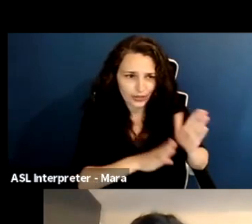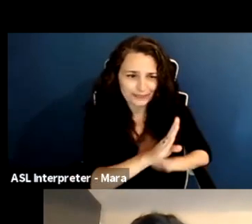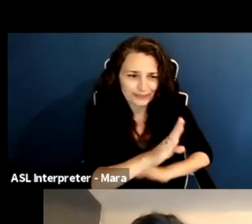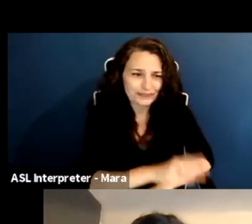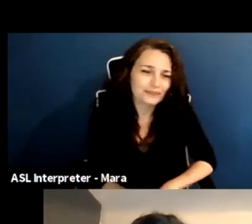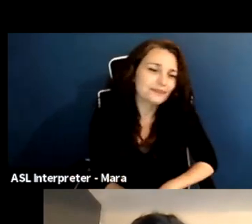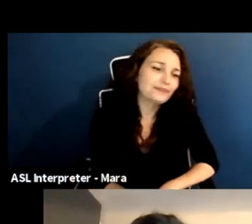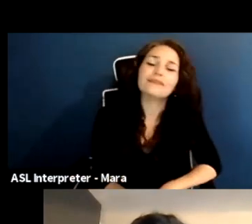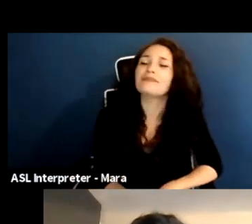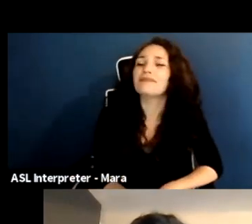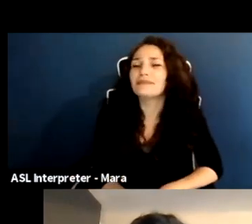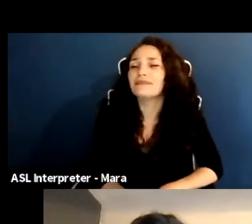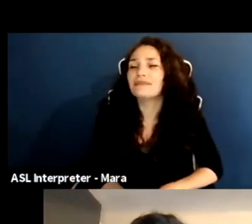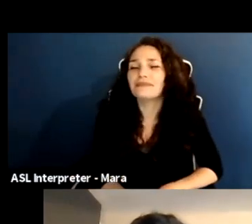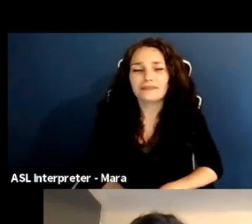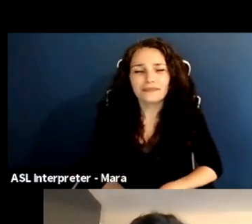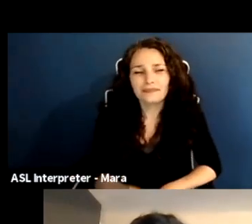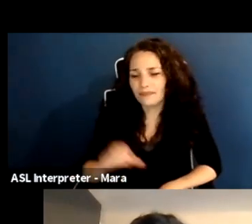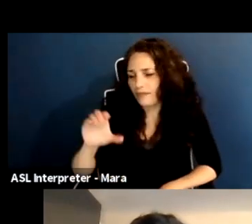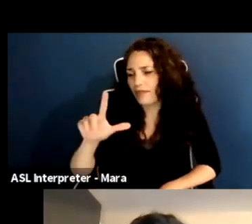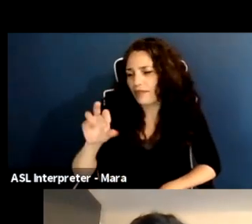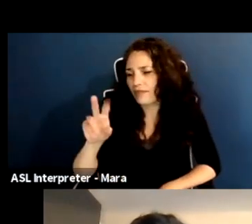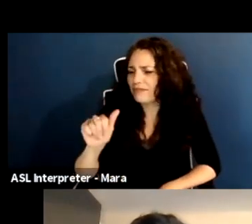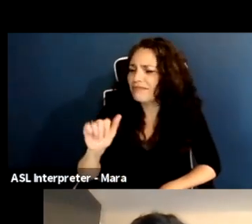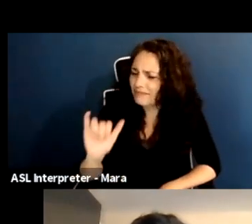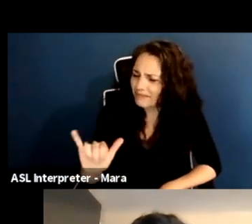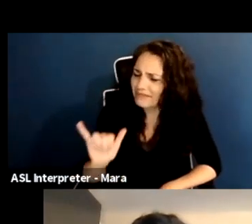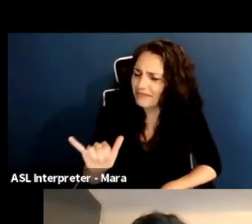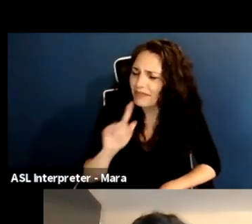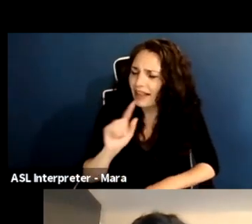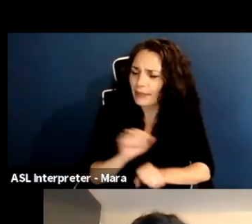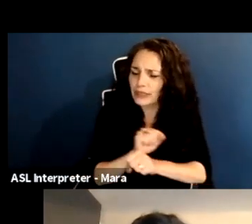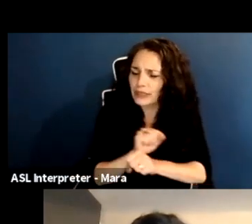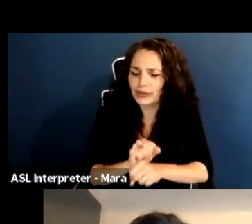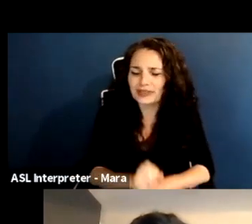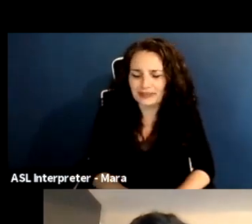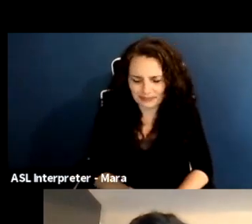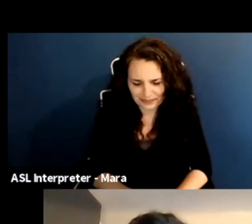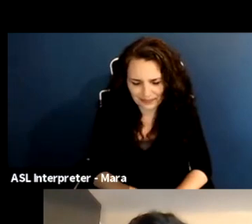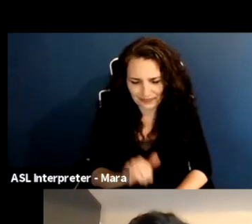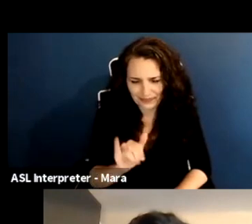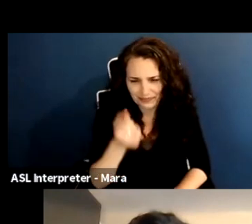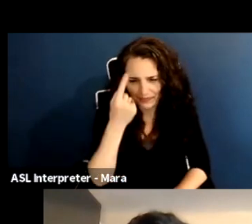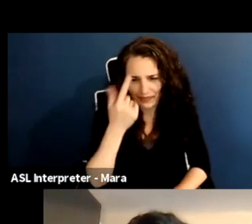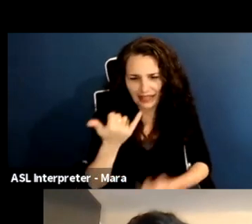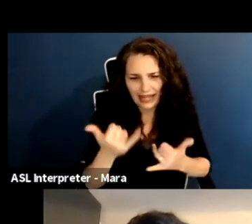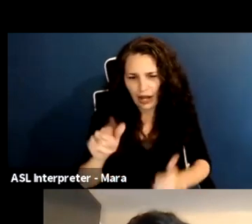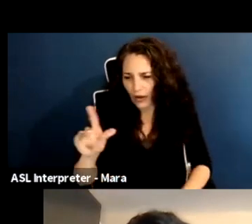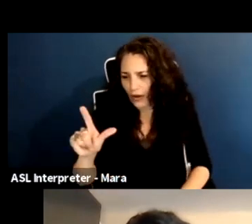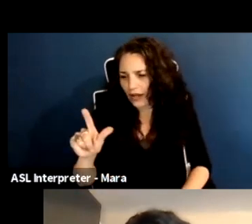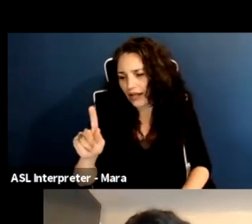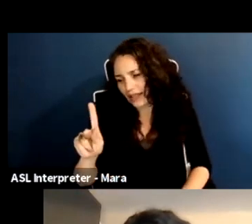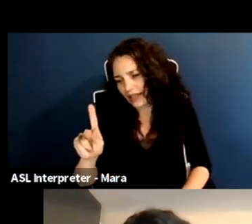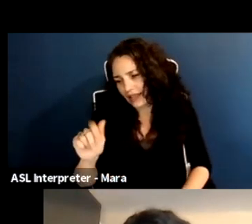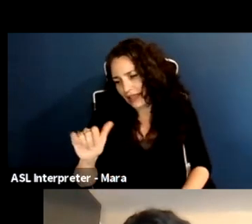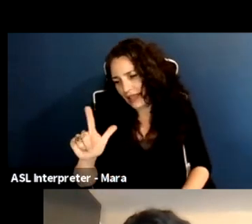Absolutely, yeah. I'd love to hear from Kayla and everyone actually